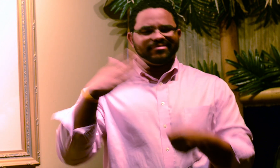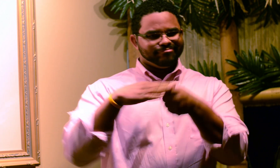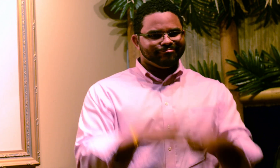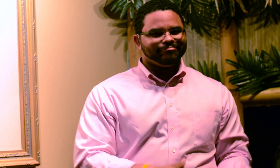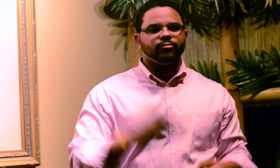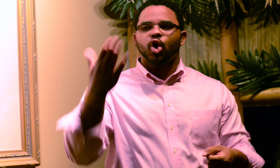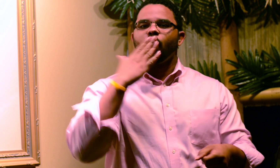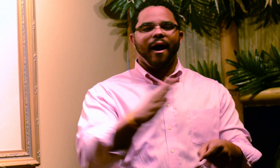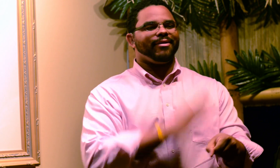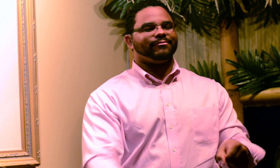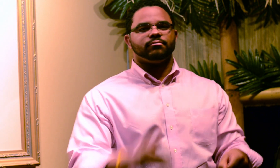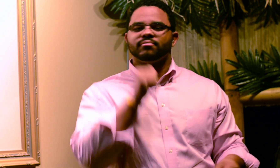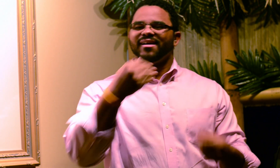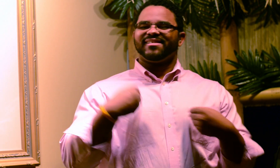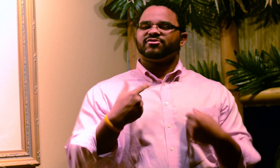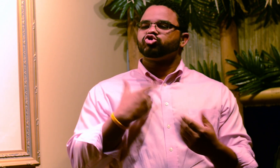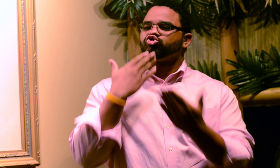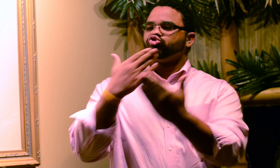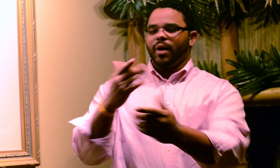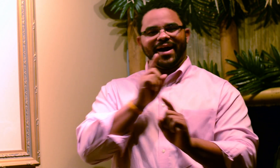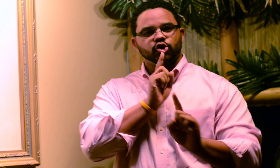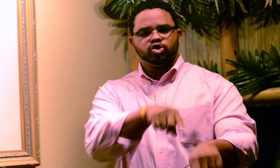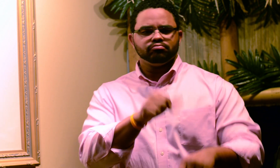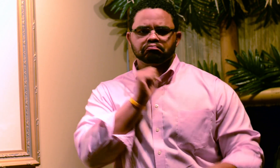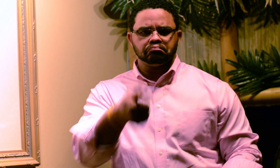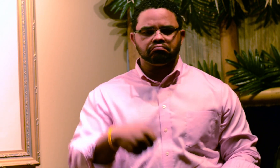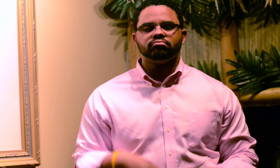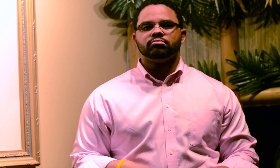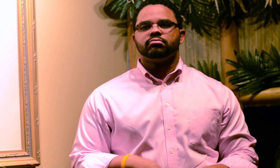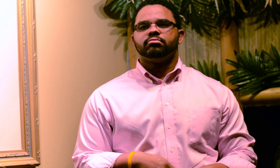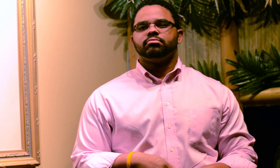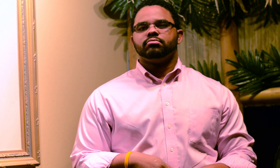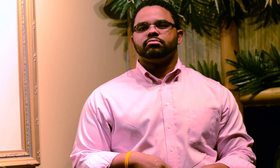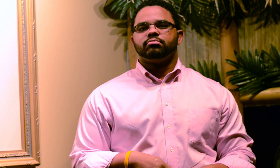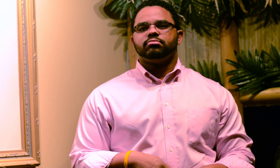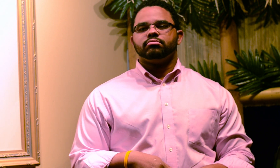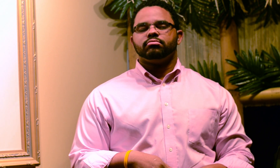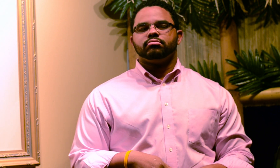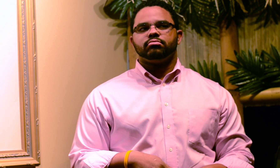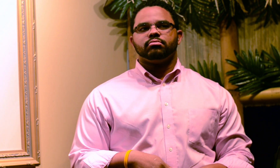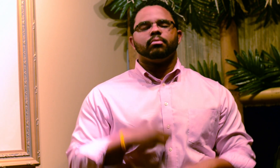I feel oppressed. They were careless with their answers, only giving what they thought was good enough. It was not sufficient, not good enough for us at all.